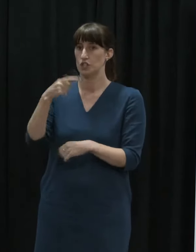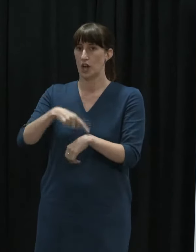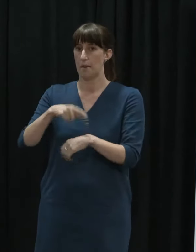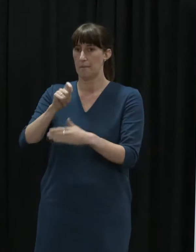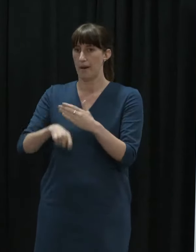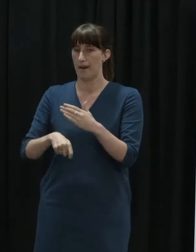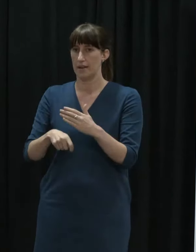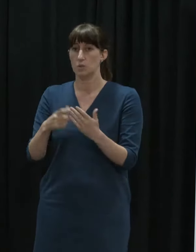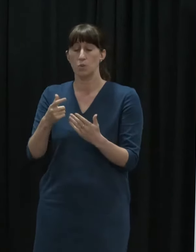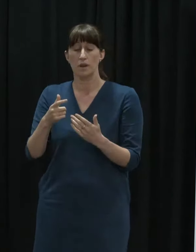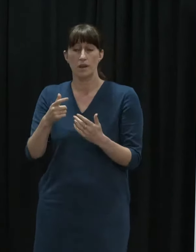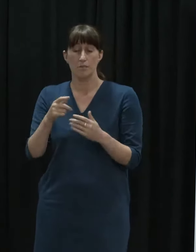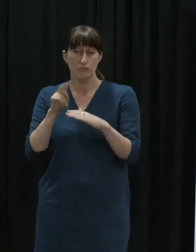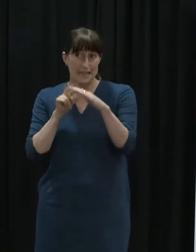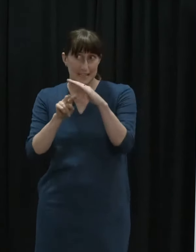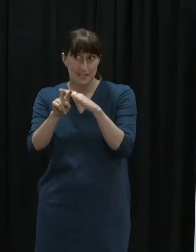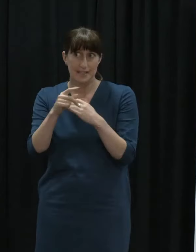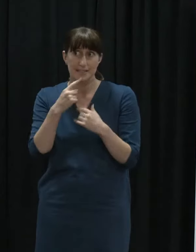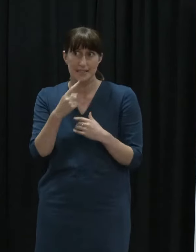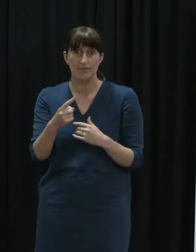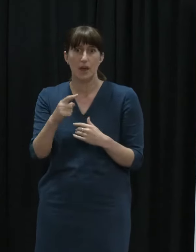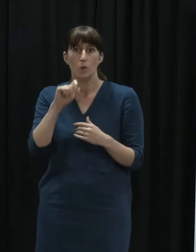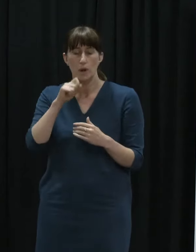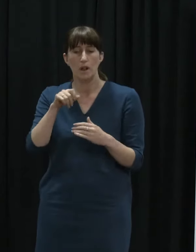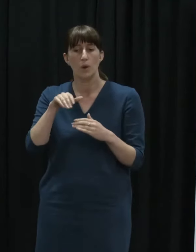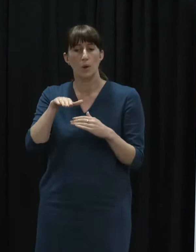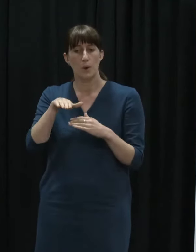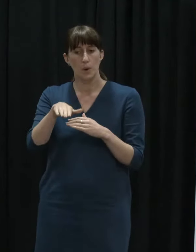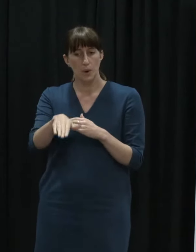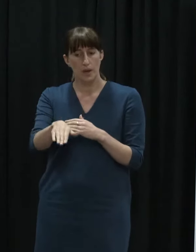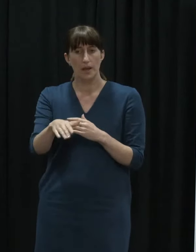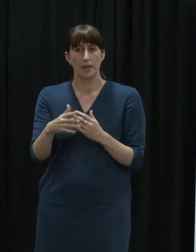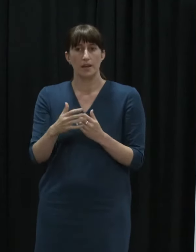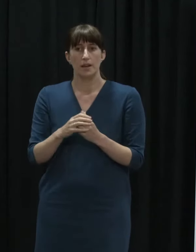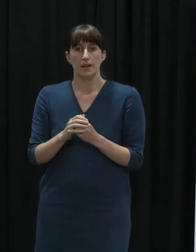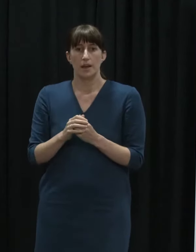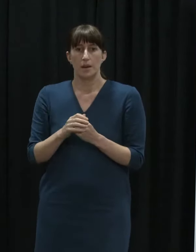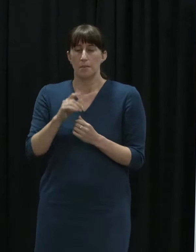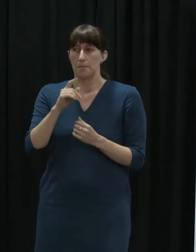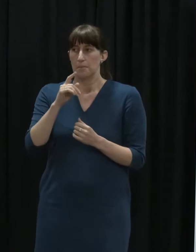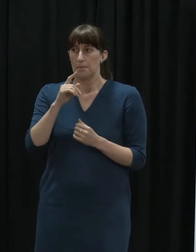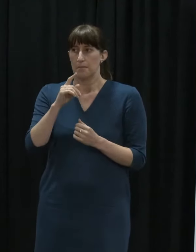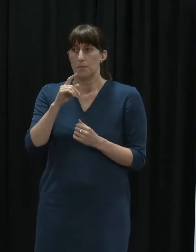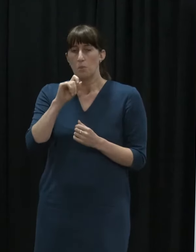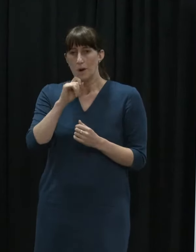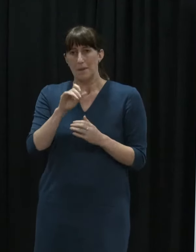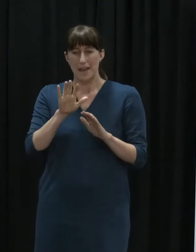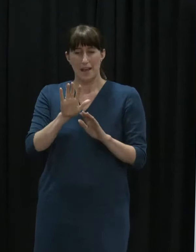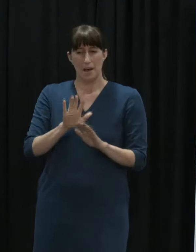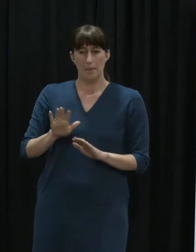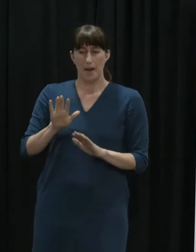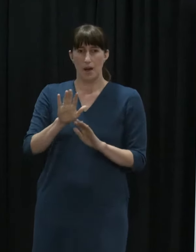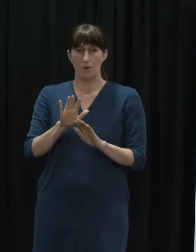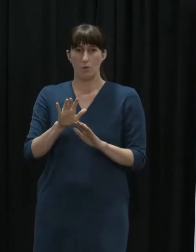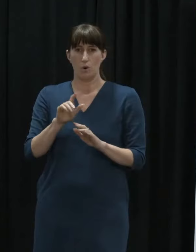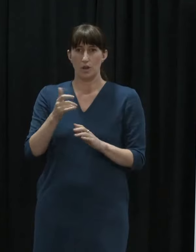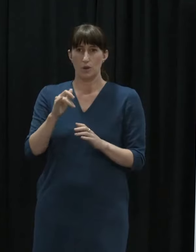of the market versus the prior Core logic predicts we will see some heat come out of the